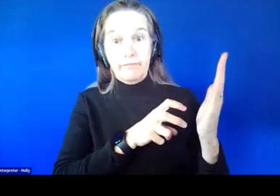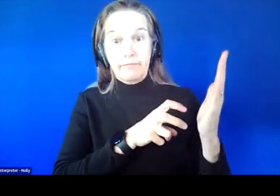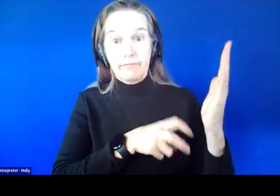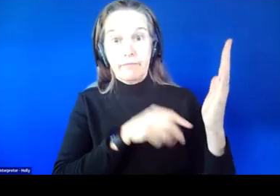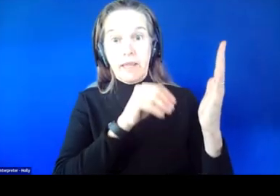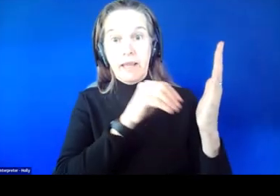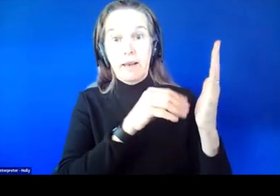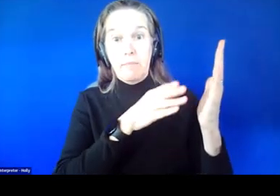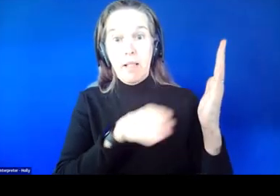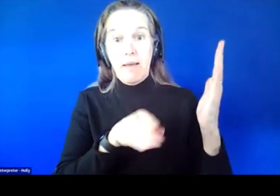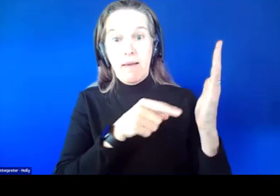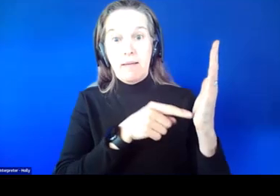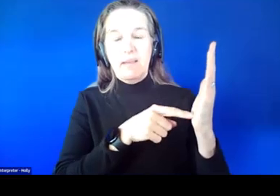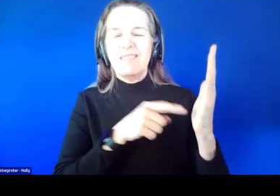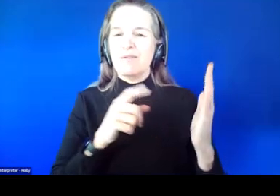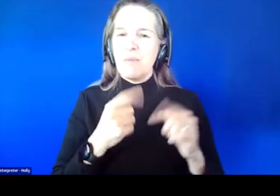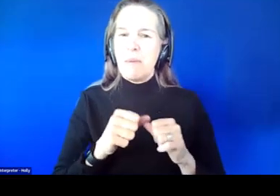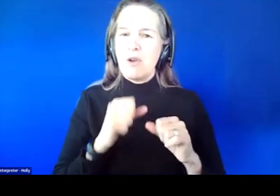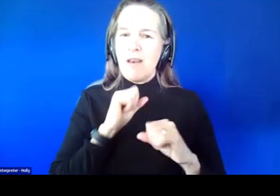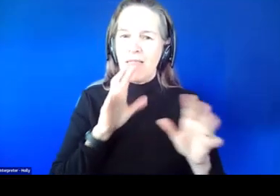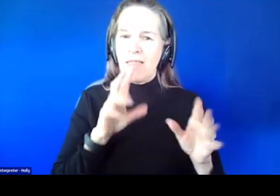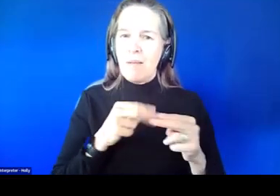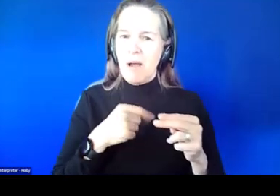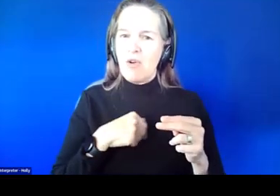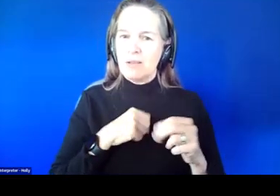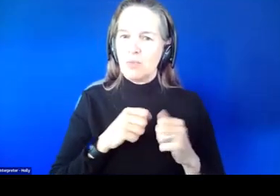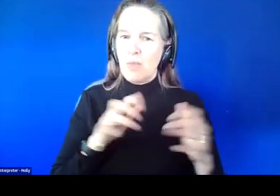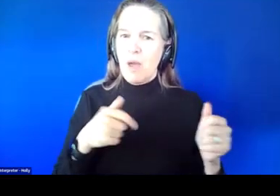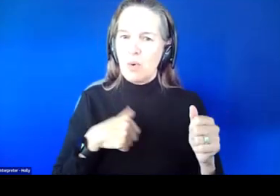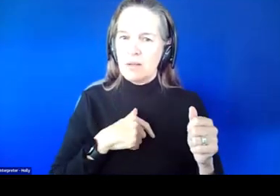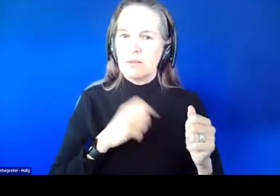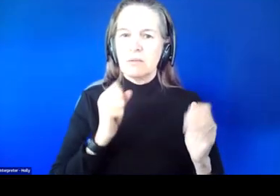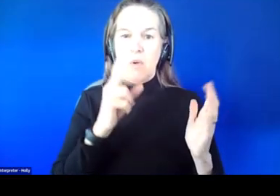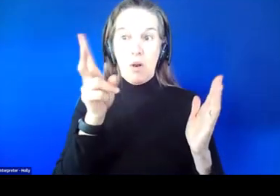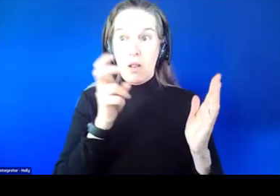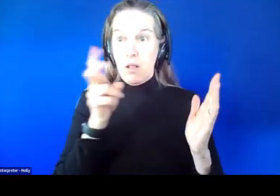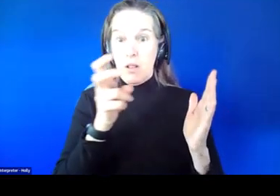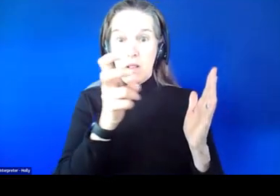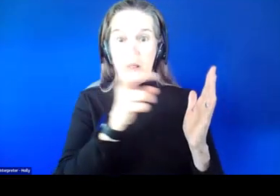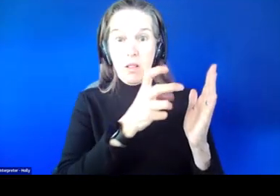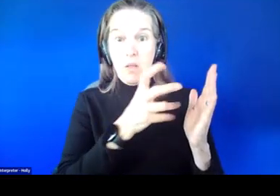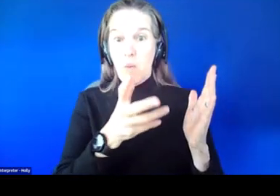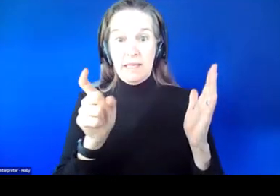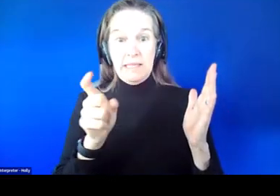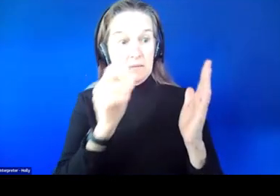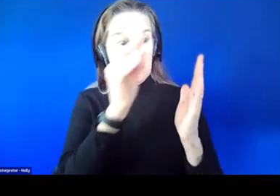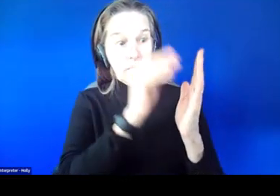without us, about us, nothing about us, without us. And so really getting that tribal input in the development